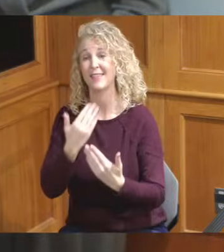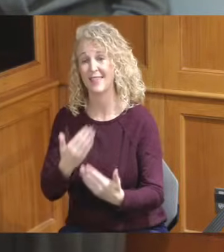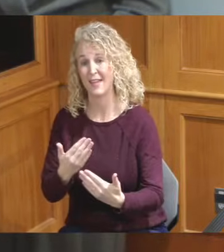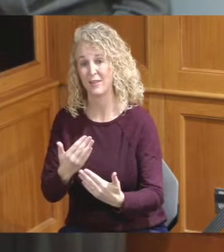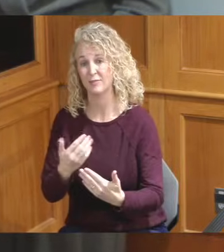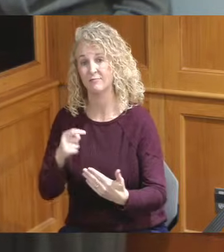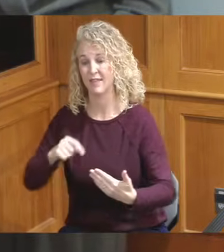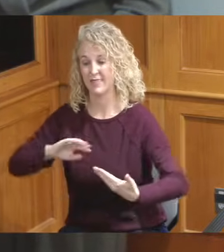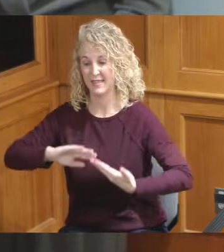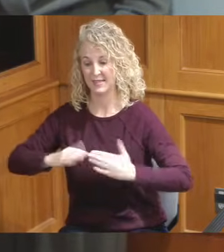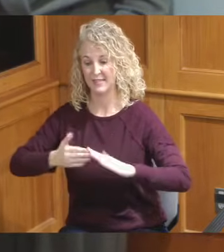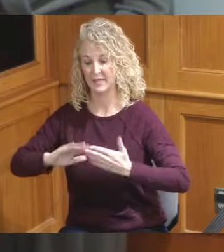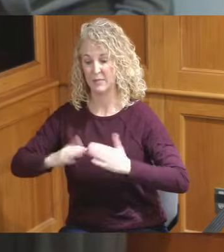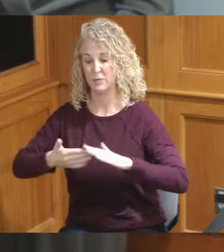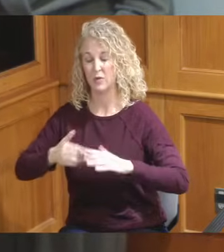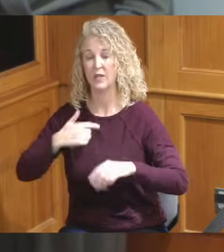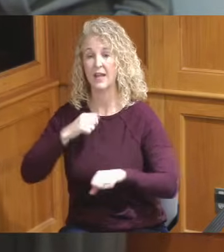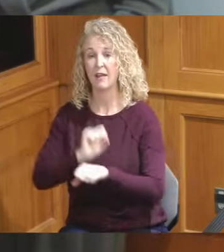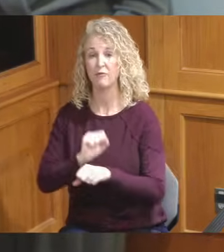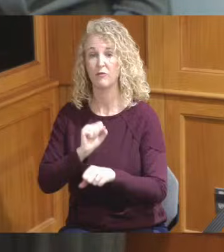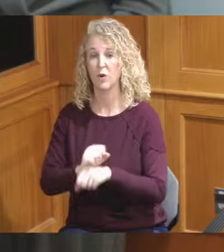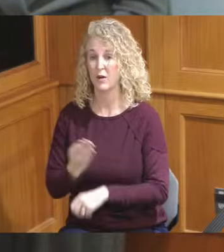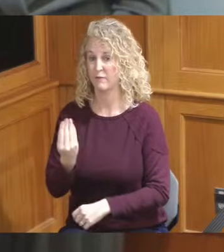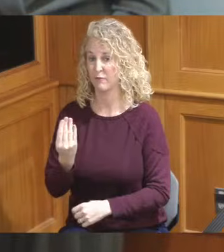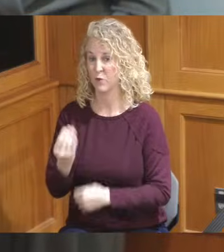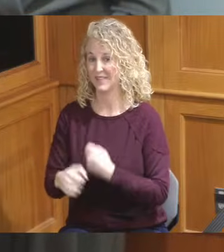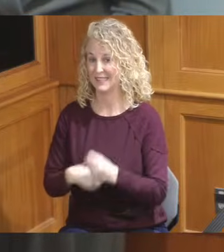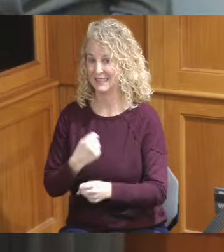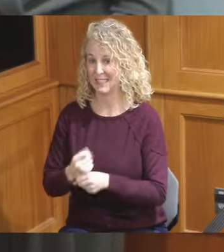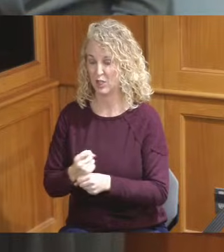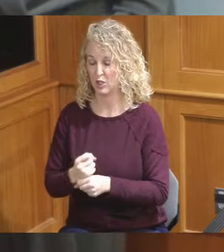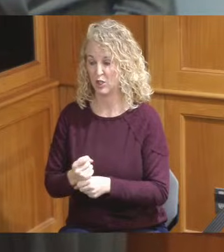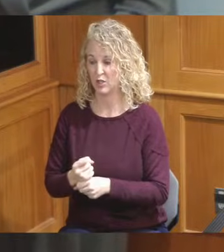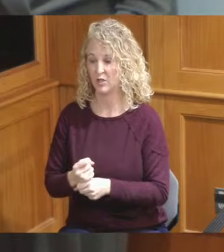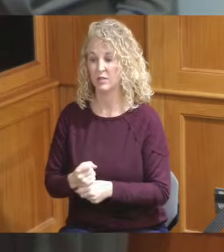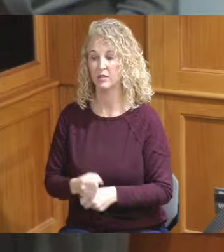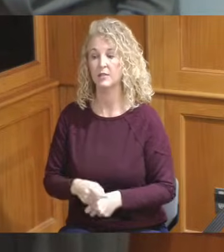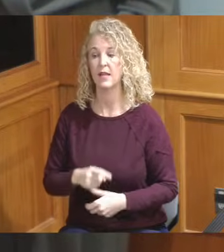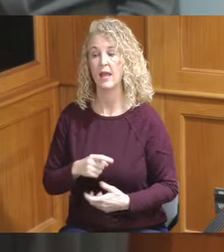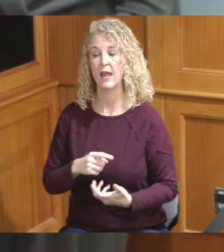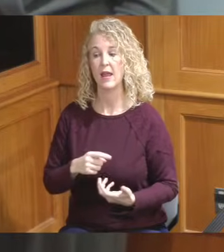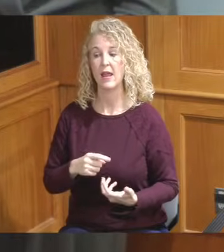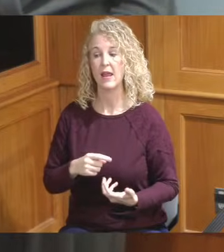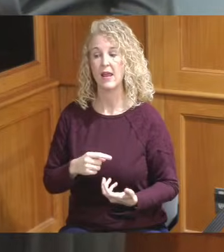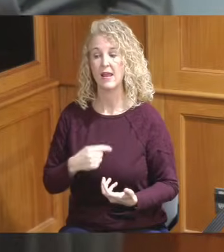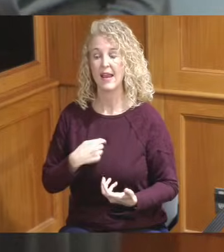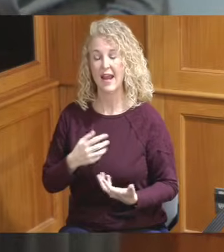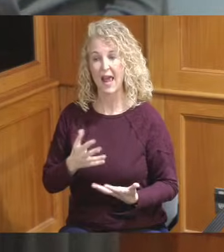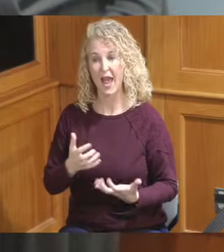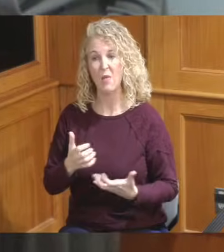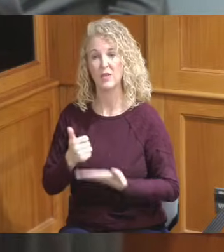for about 14 years and I've worked really hard to help people that I've never met. And that's one